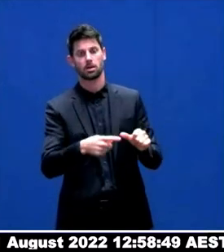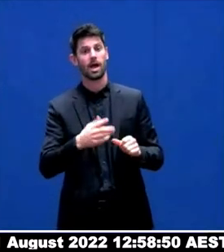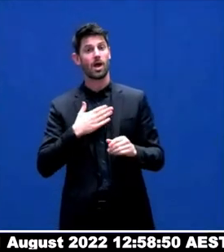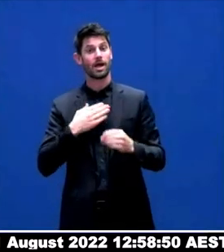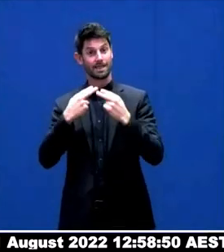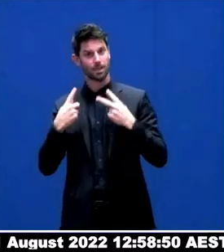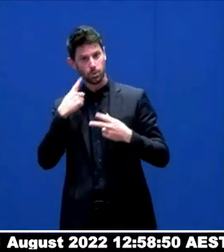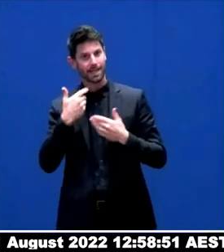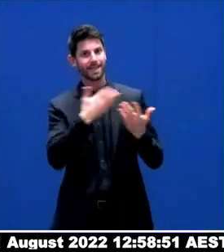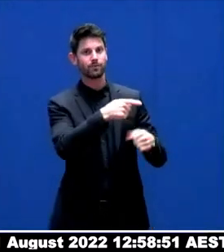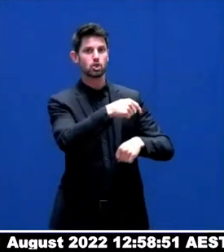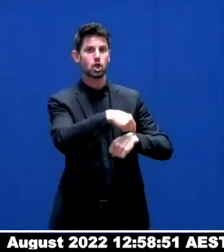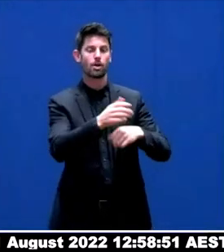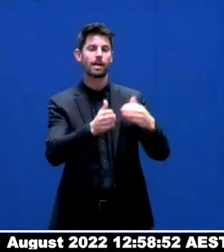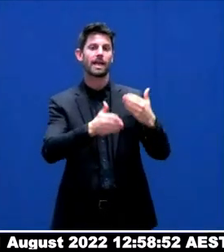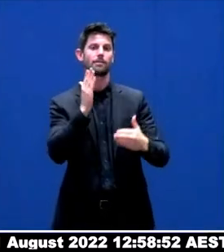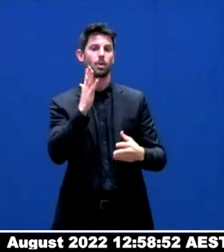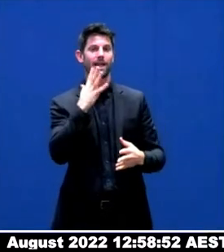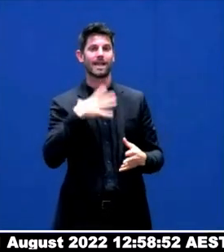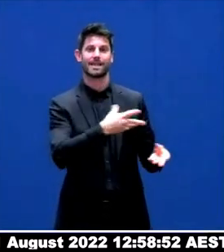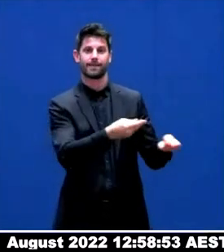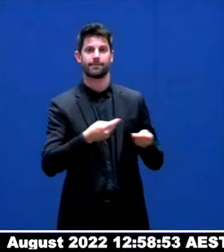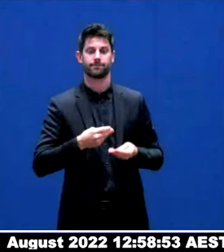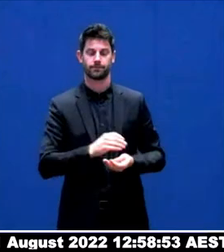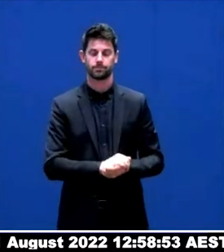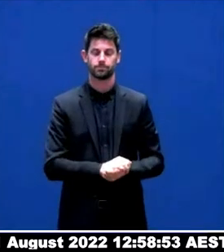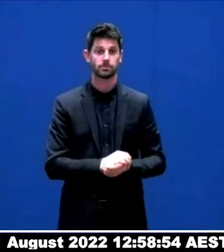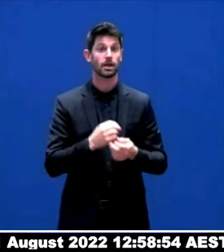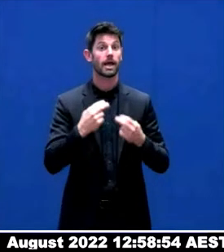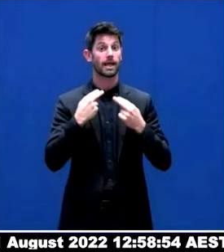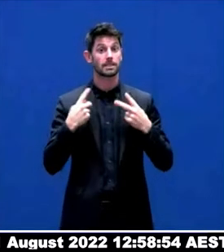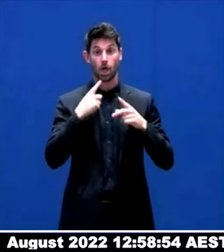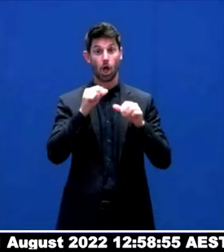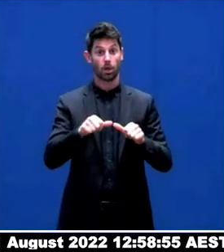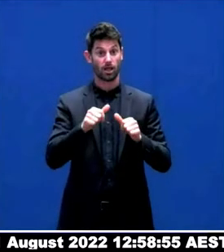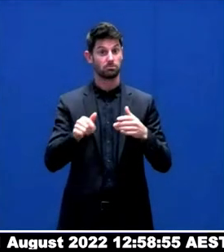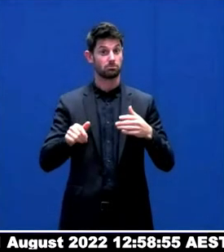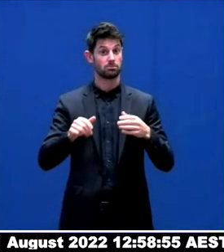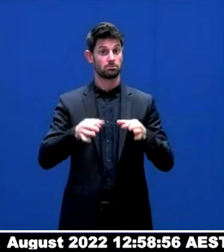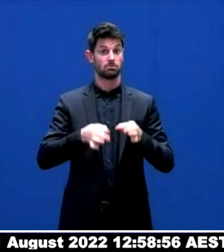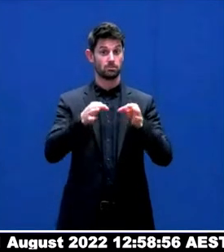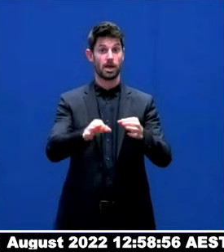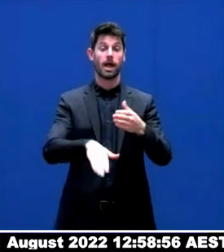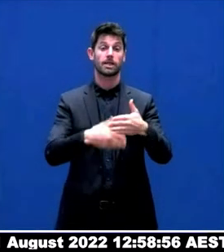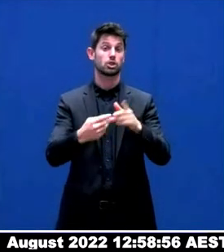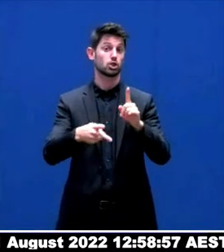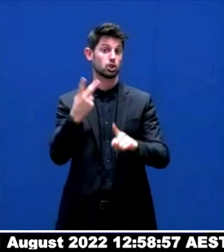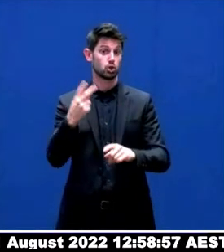Thank you for the opportunity. Thank you very much. MS EASTMAN: Thank you, Ms Dendle. Could we adjourn until 2 o'clock, please? Yes. It's now nearly 1 o'clock.